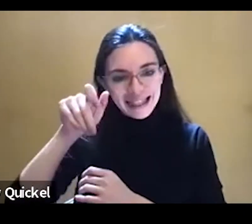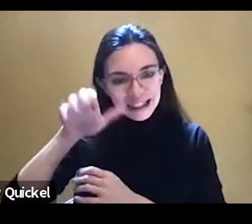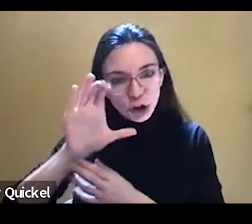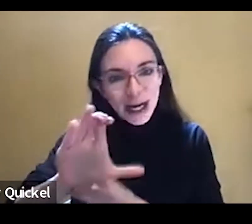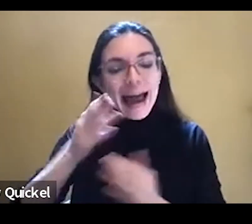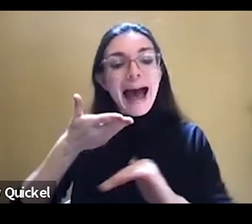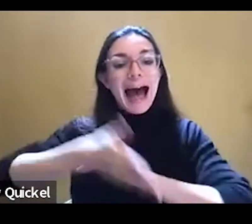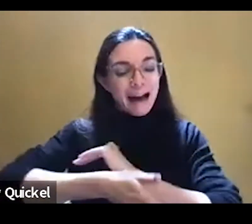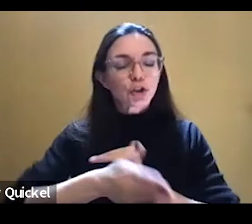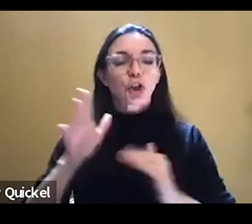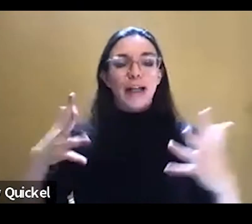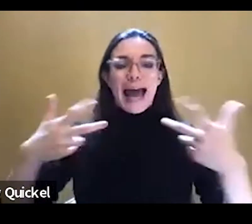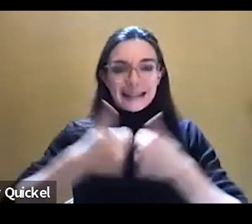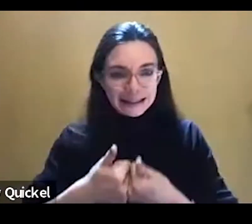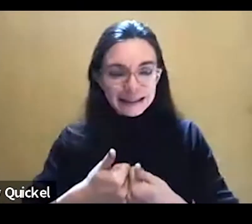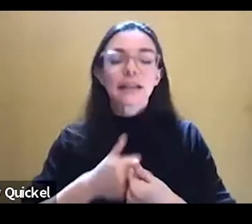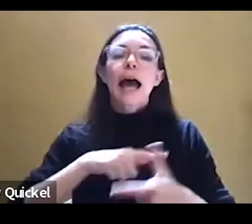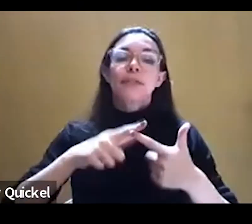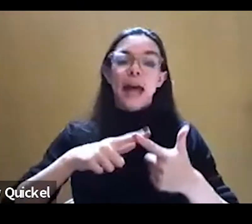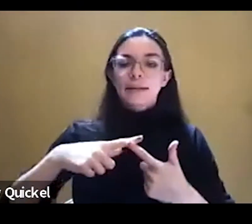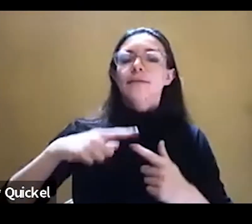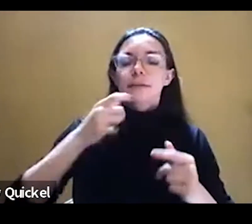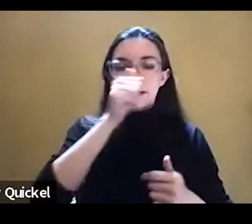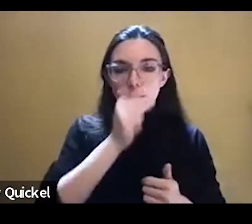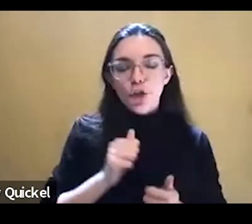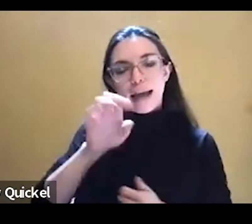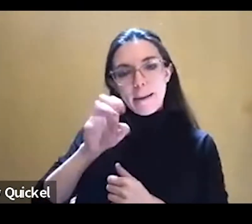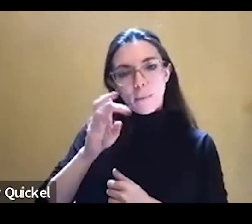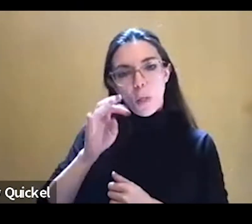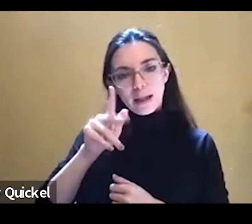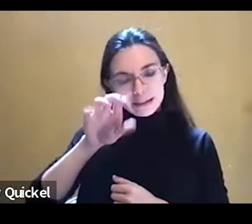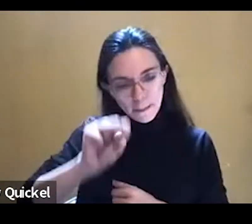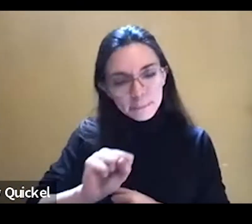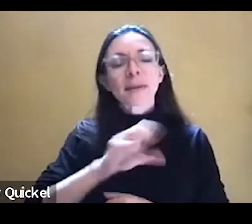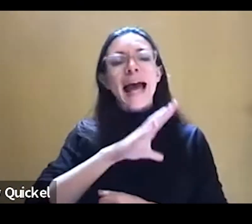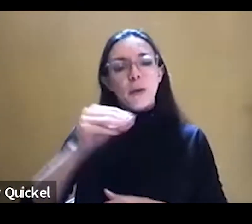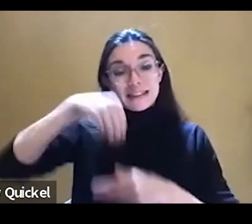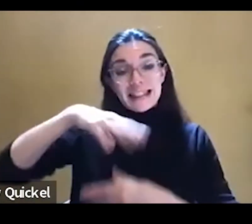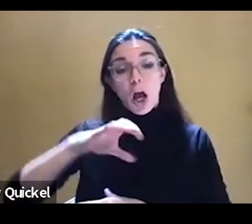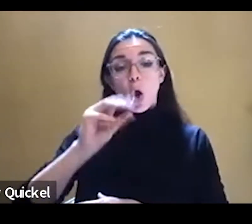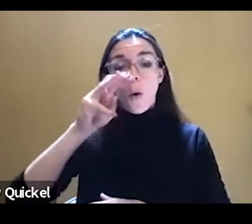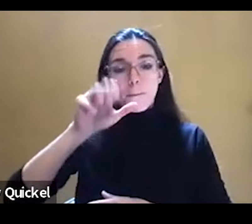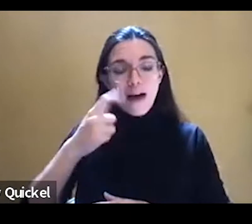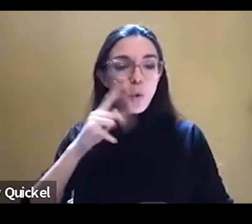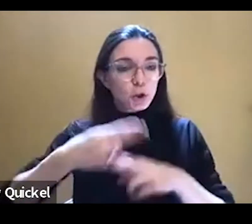embolism and was dropped from his wheelchair. He lives in his own apartment with the assistance of a